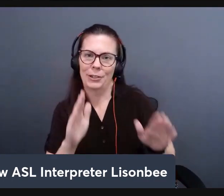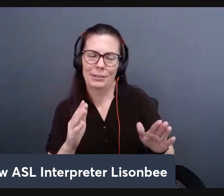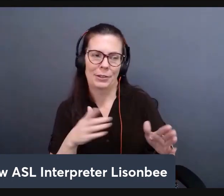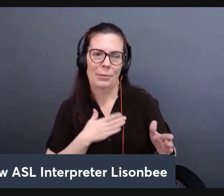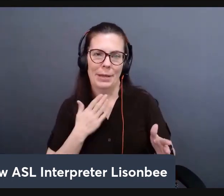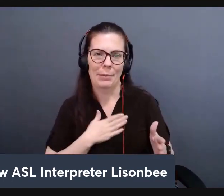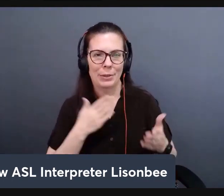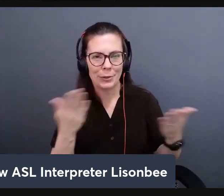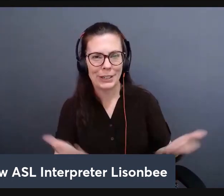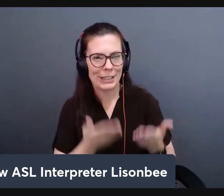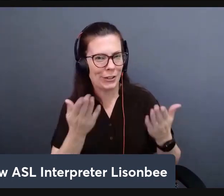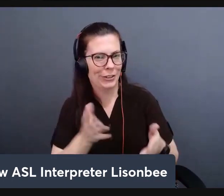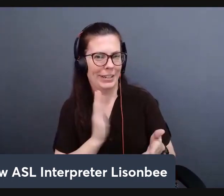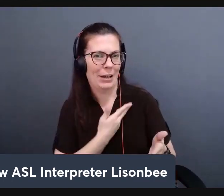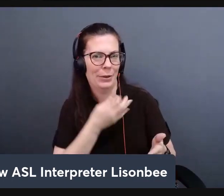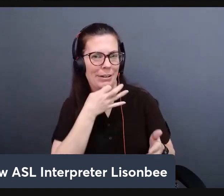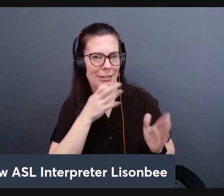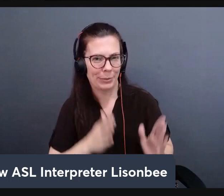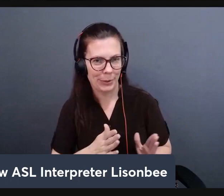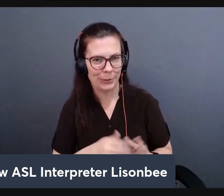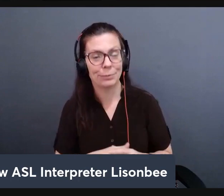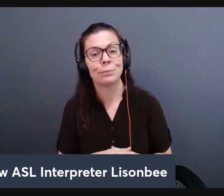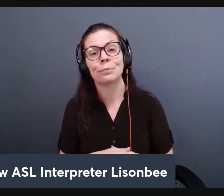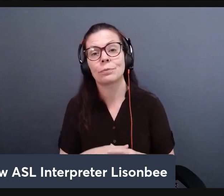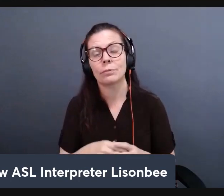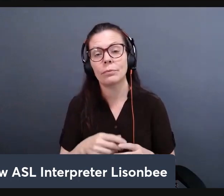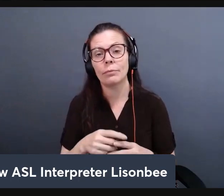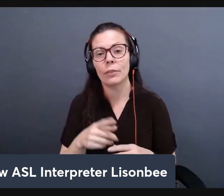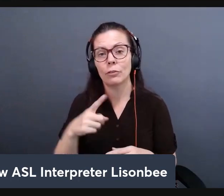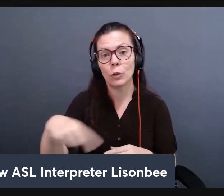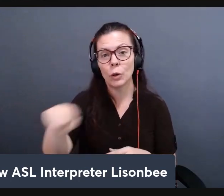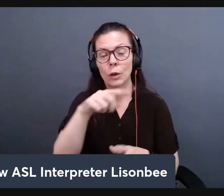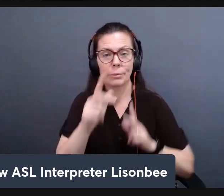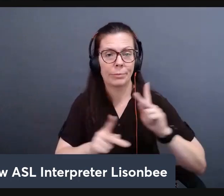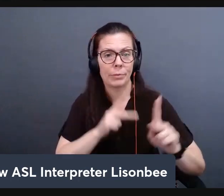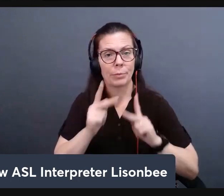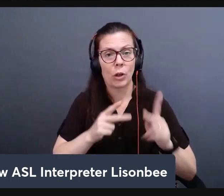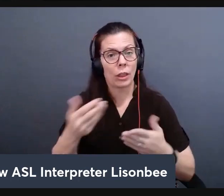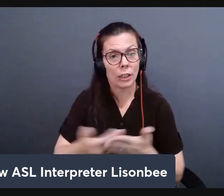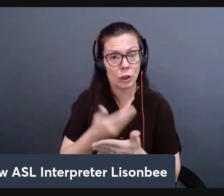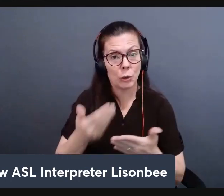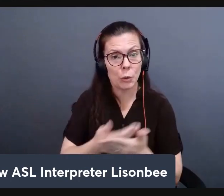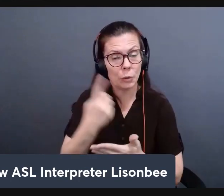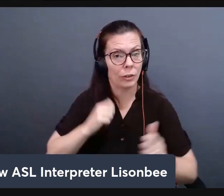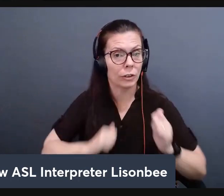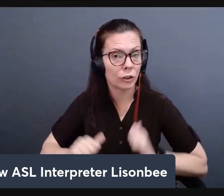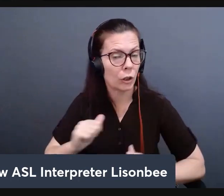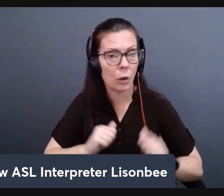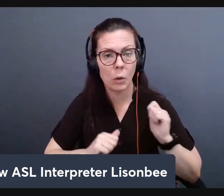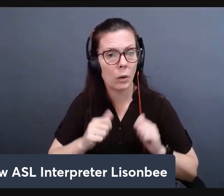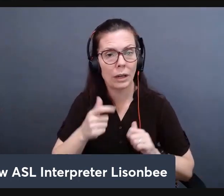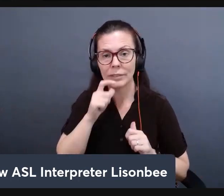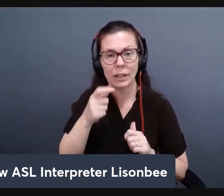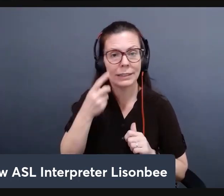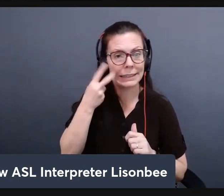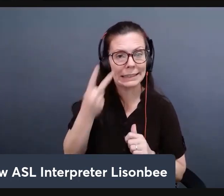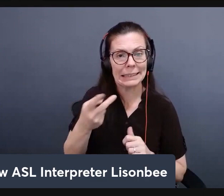So I'm so glad we have you as the expert, but for those of the folks joining that are new to the show or haven't seen you as a host,